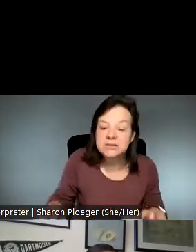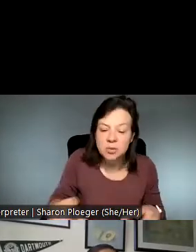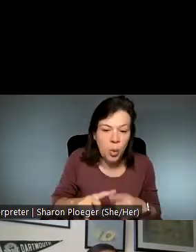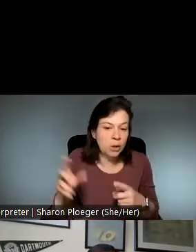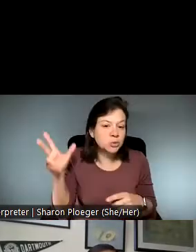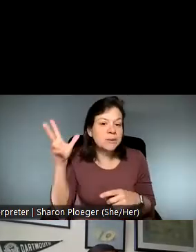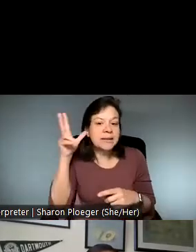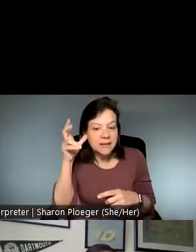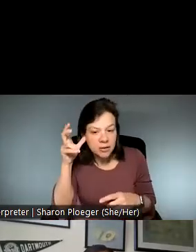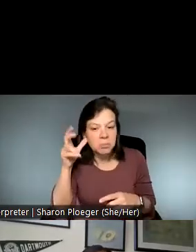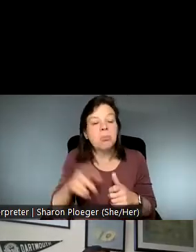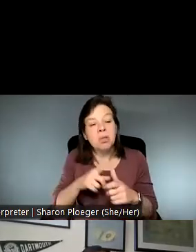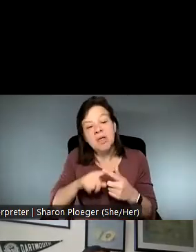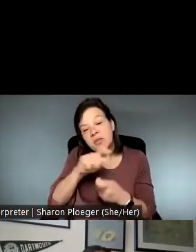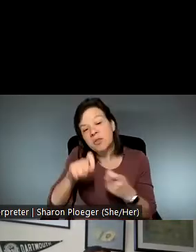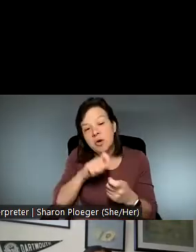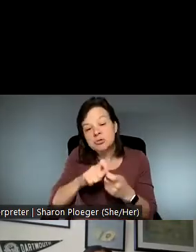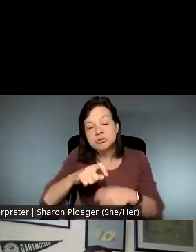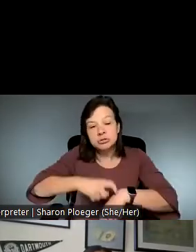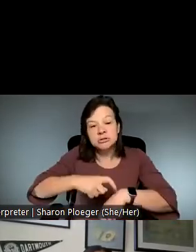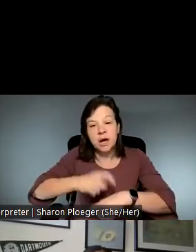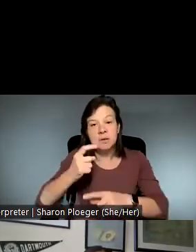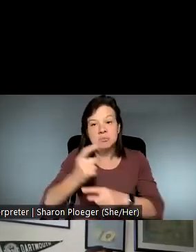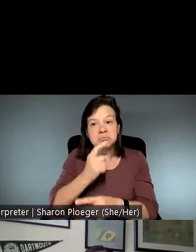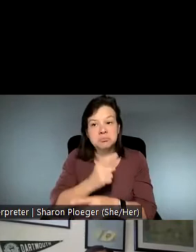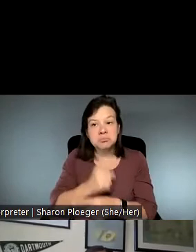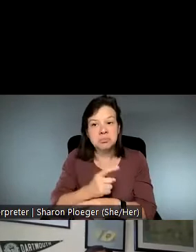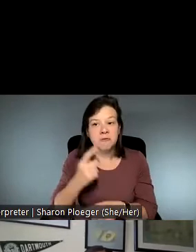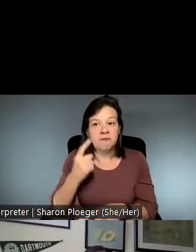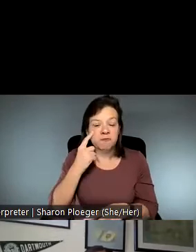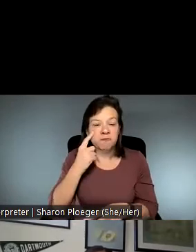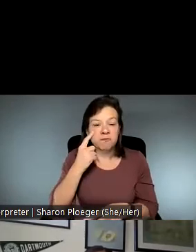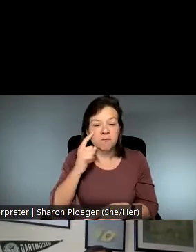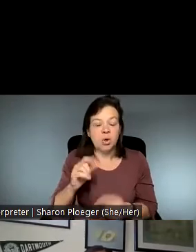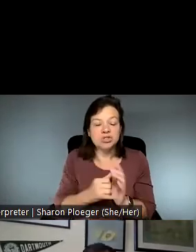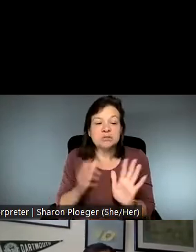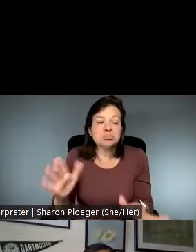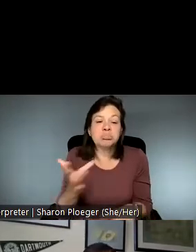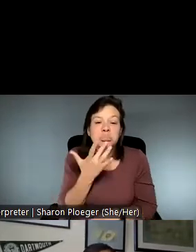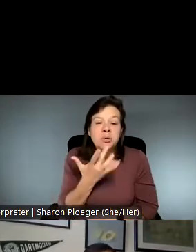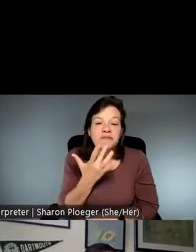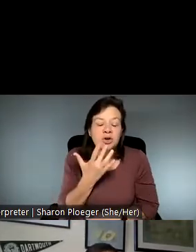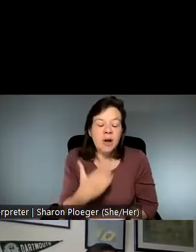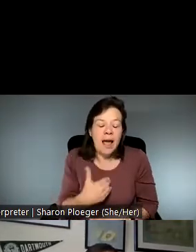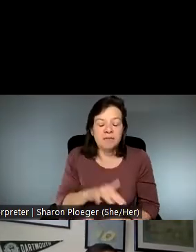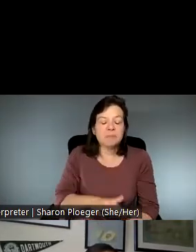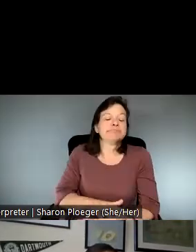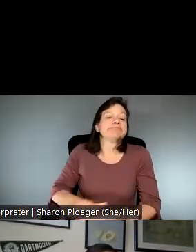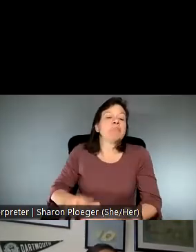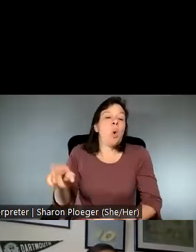there are certain times when a person will just prefer to have Braille only